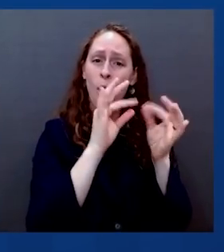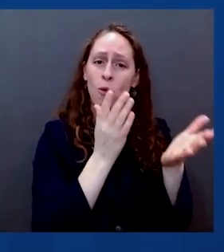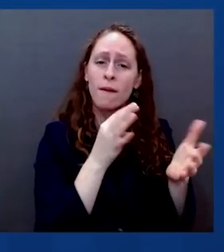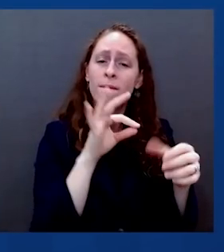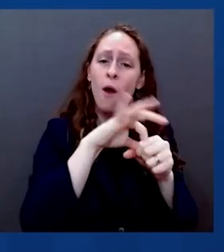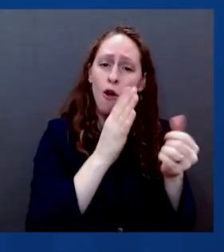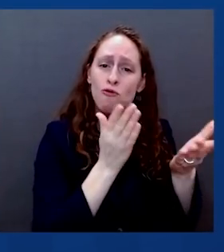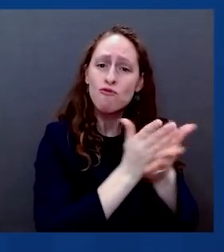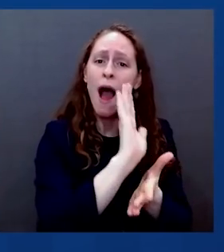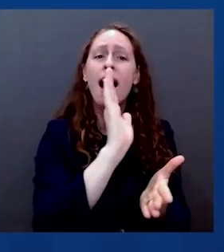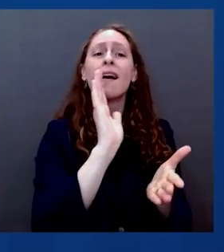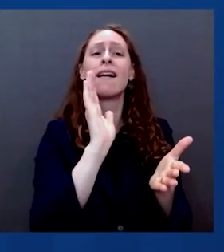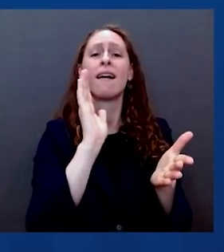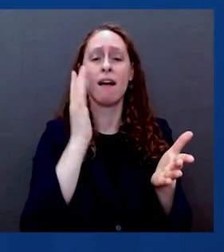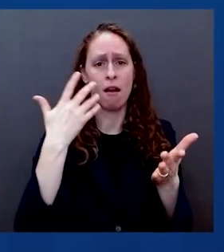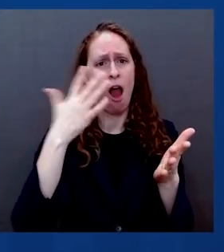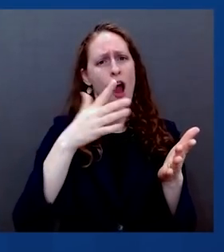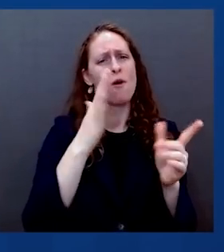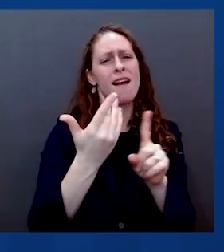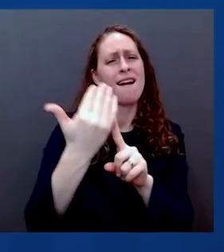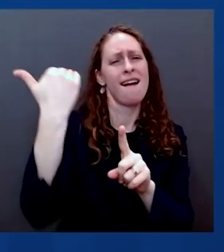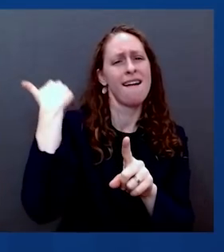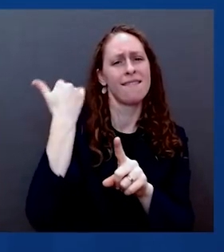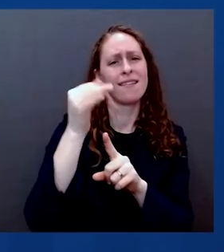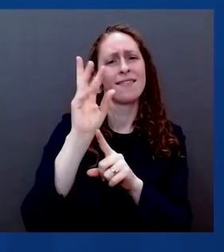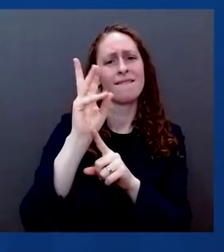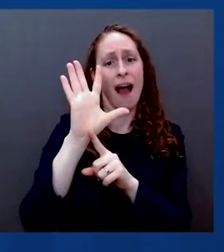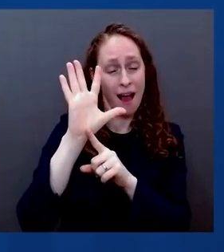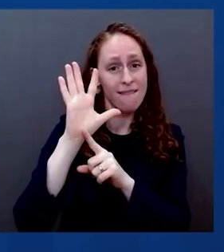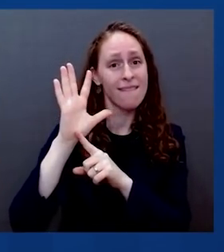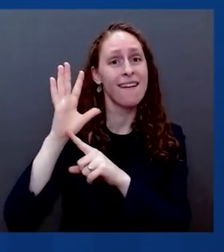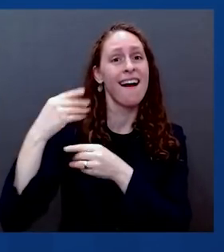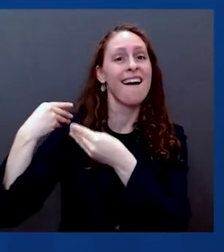But then the violent mob of January 6th, 2021,